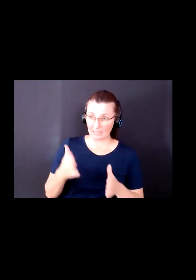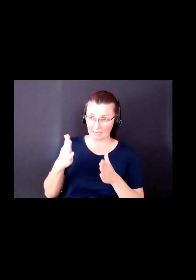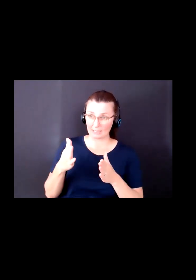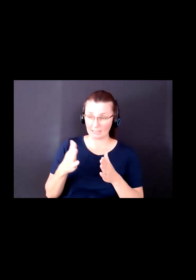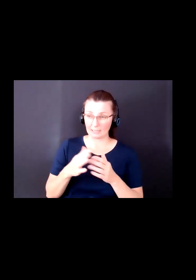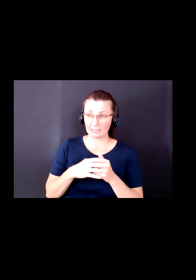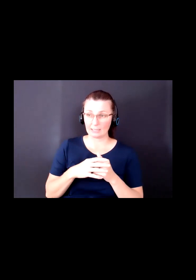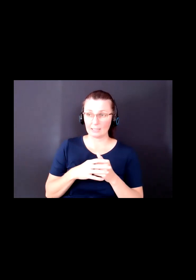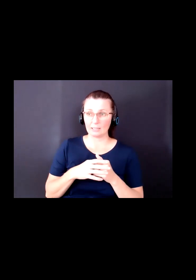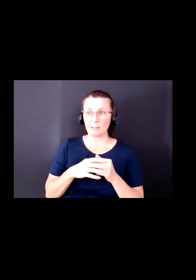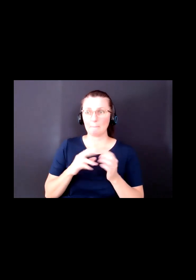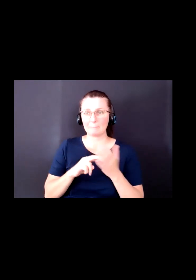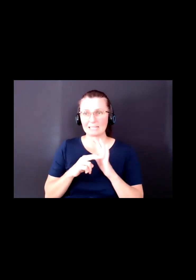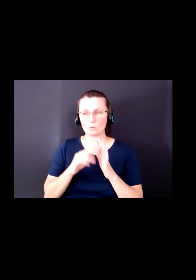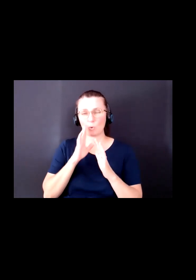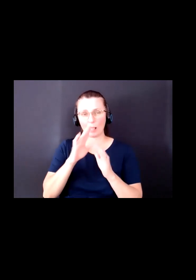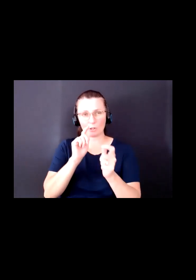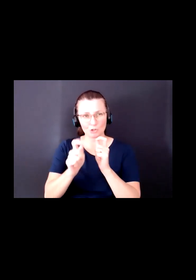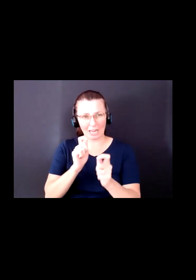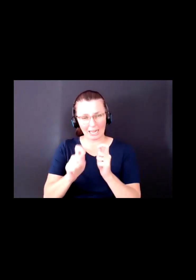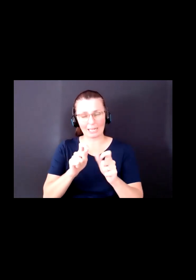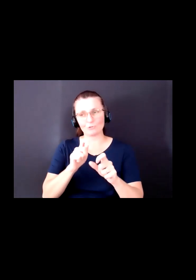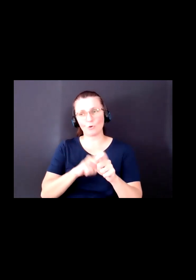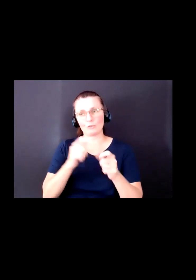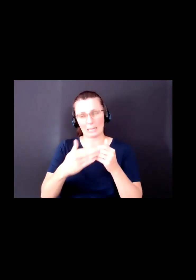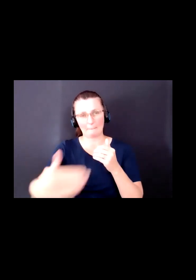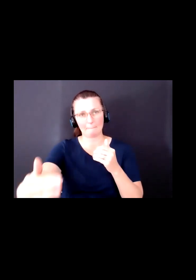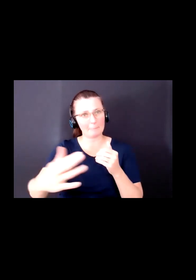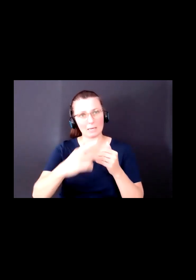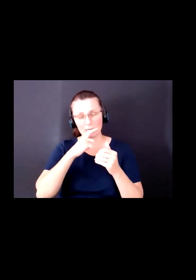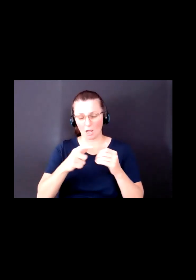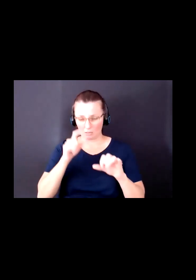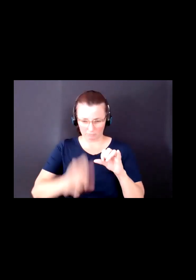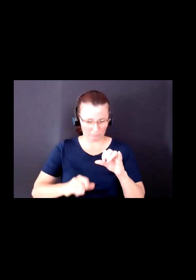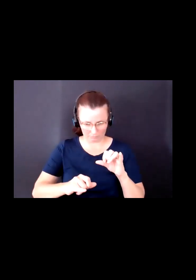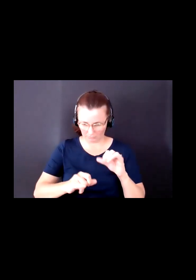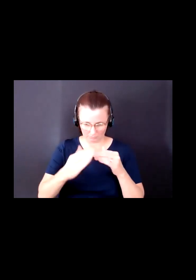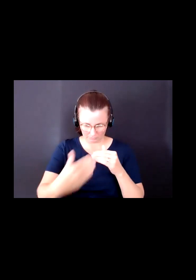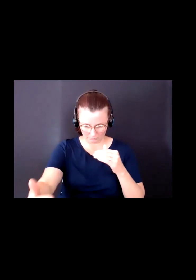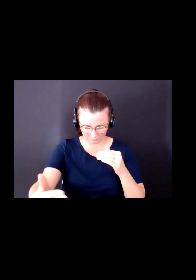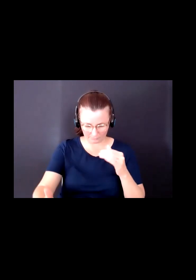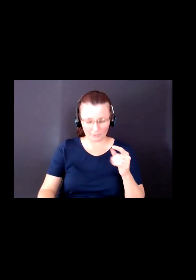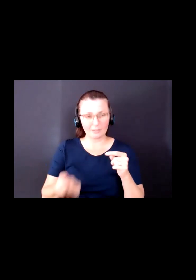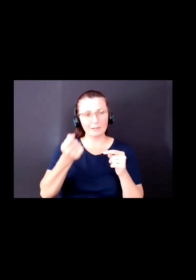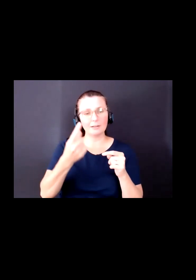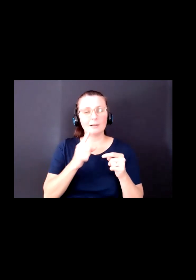to be adaptable and fluid. You have to take into consideration what happens going forward. There are always going to be